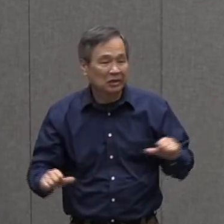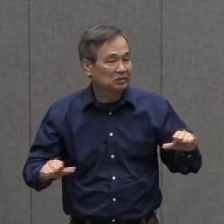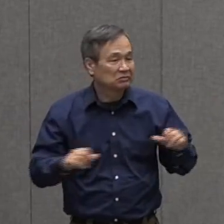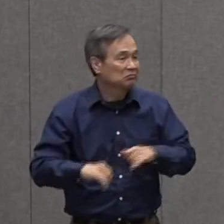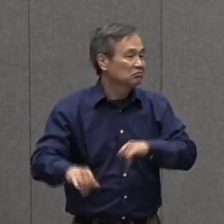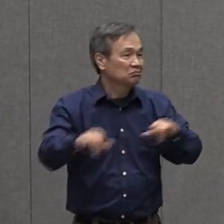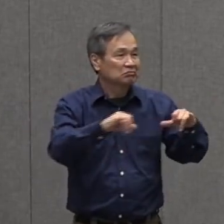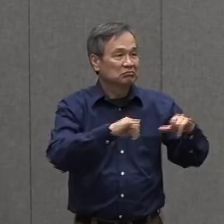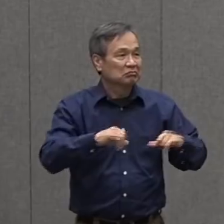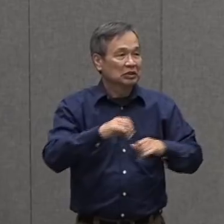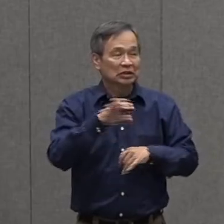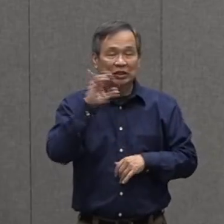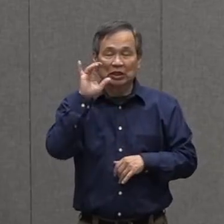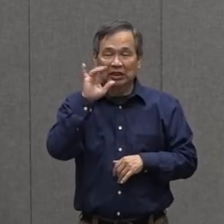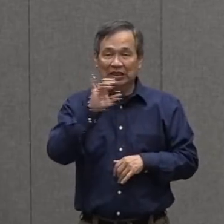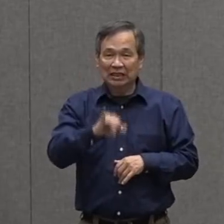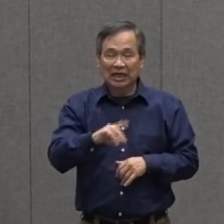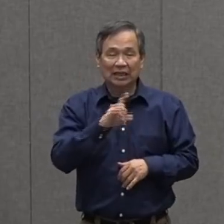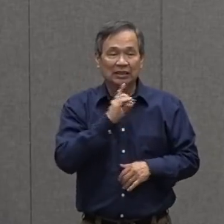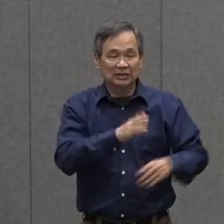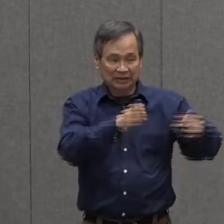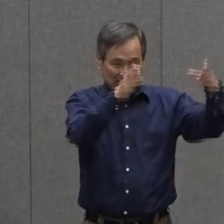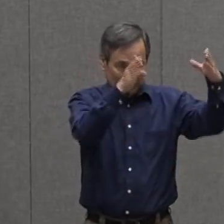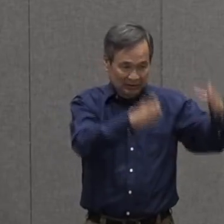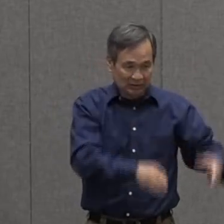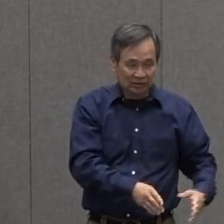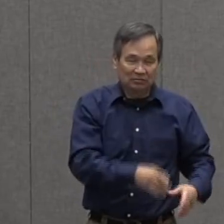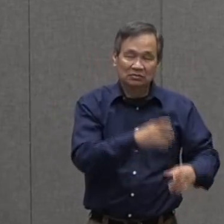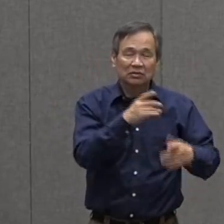All right so let's put that into our common noun box.